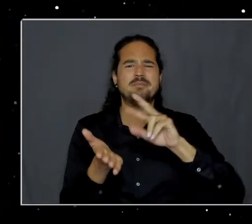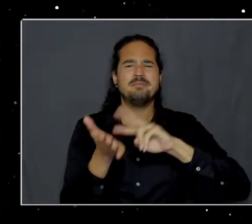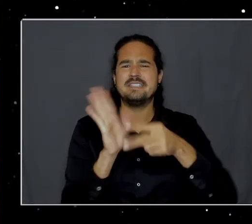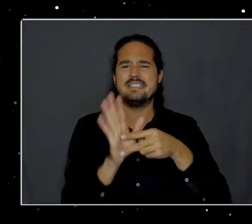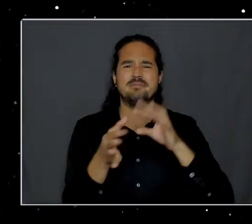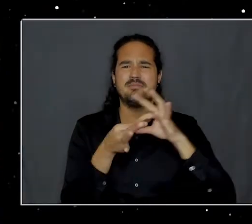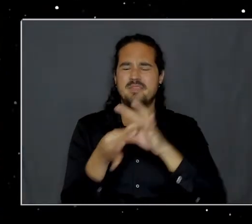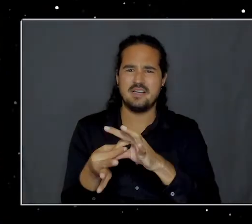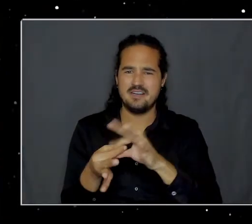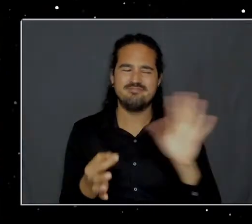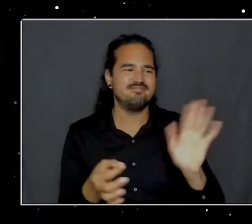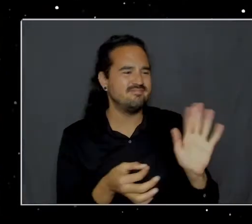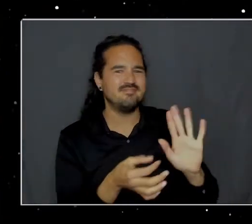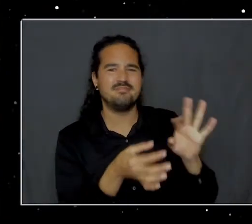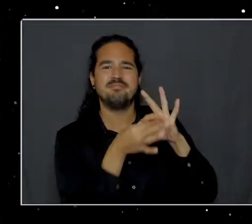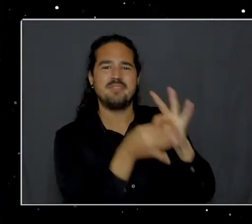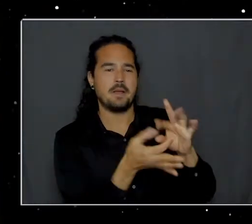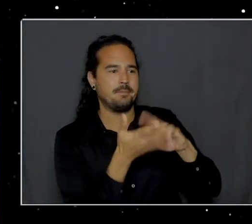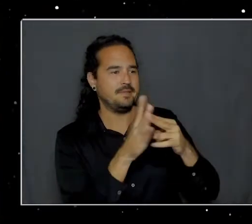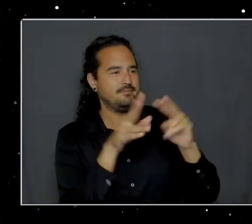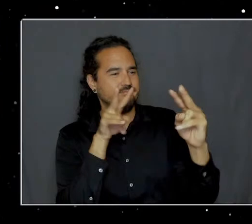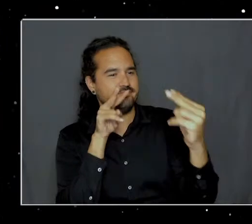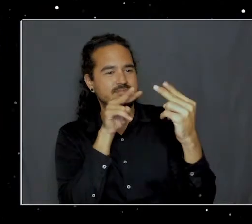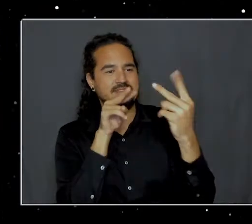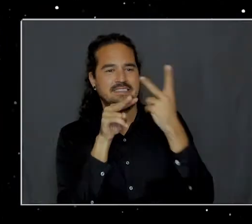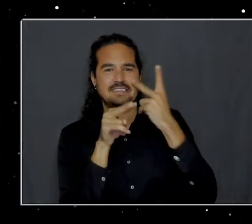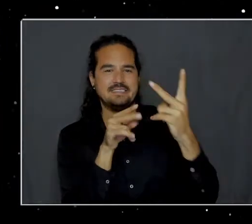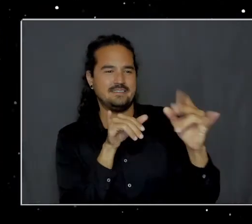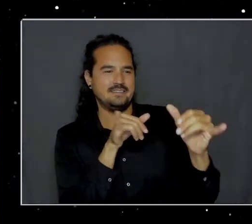EULA SCOTT BYNOE: BELONGING IS LOOKING INTO SOMEONE'S EYES AND SEEING YOURSELF. JEANNIE YANDEL: